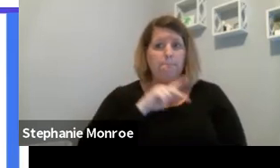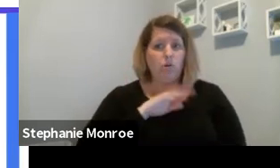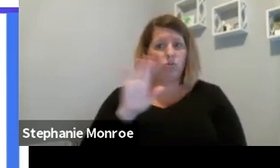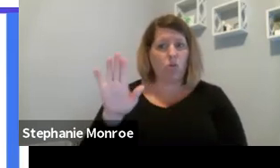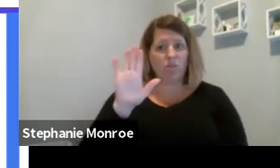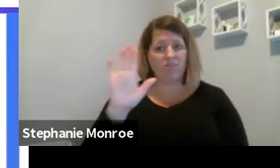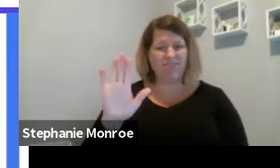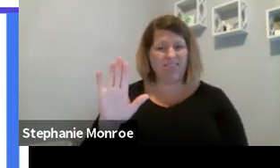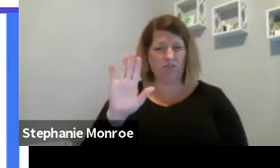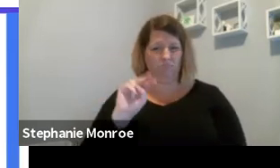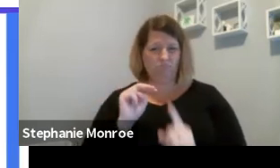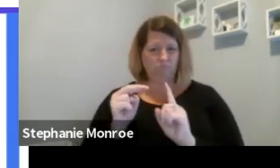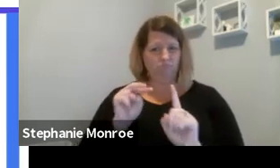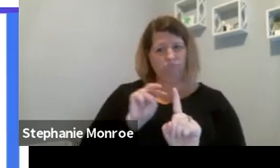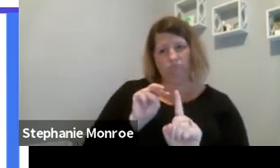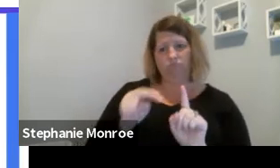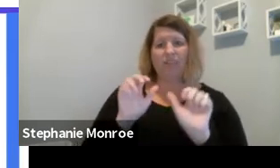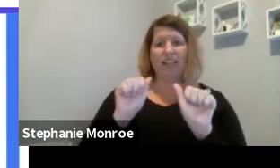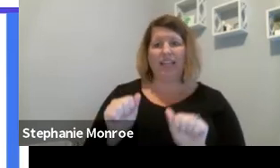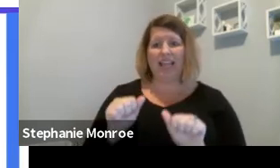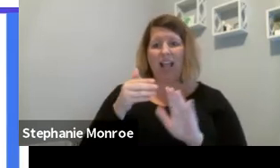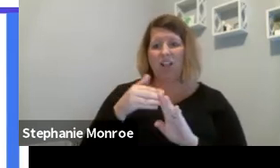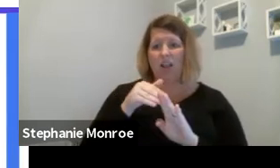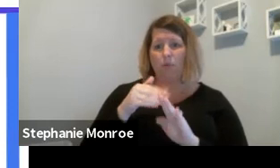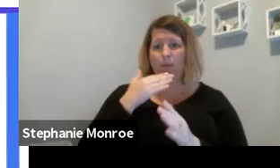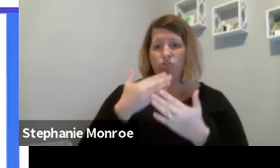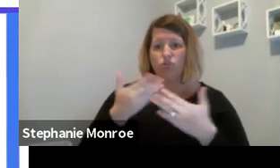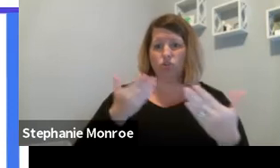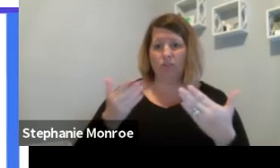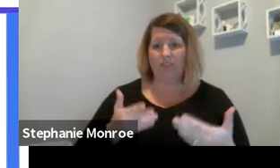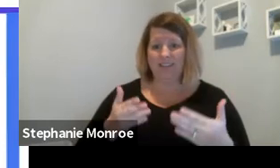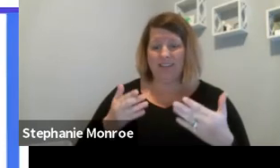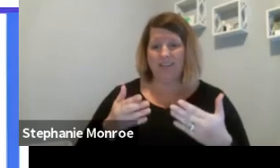can compromise a good service to victims?